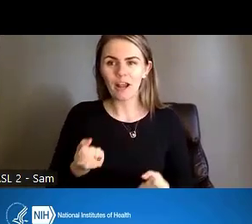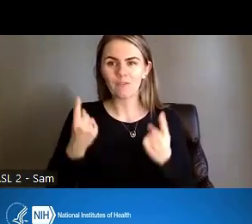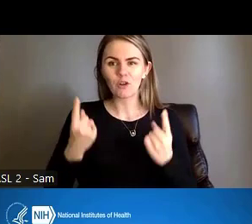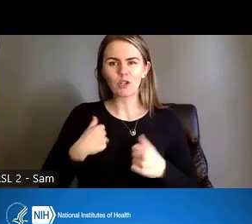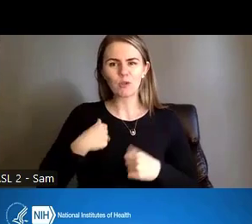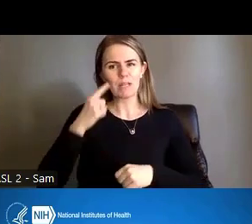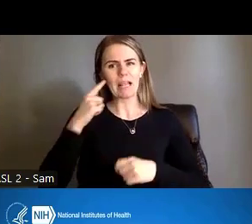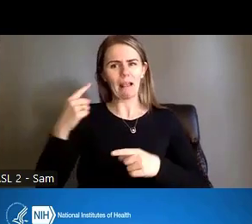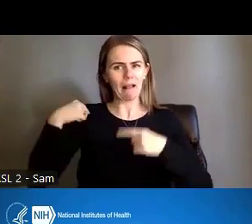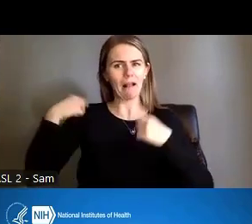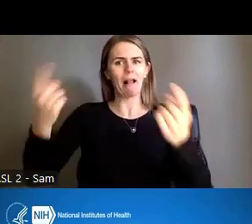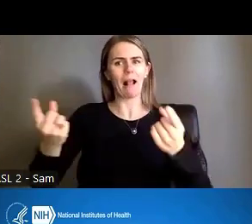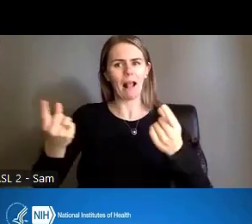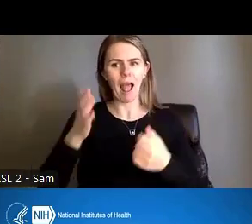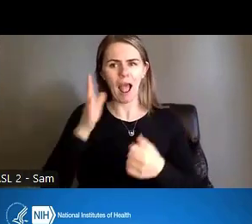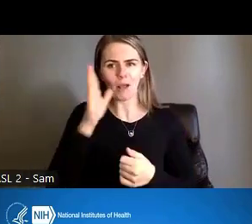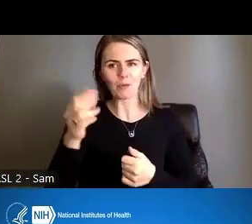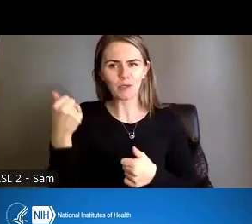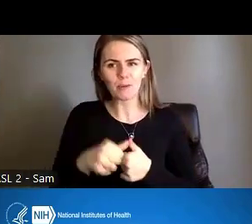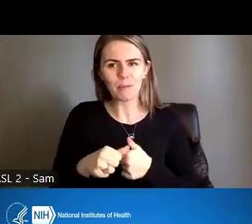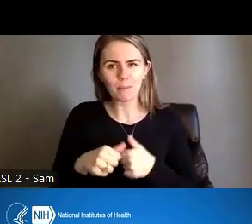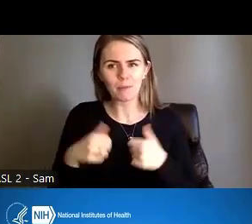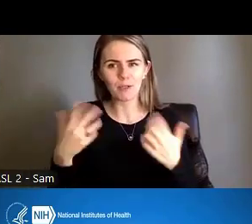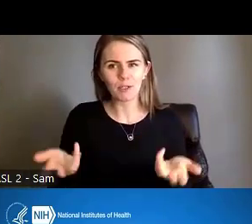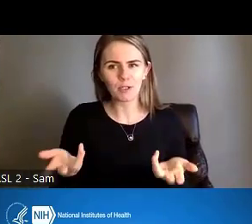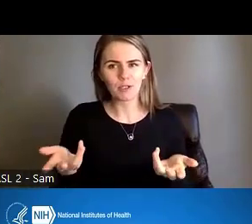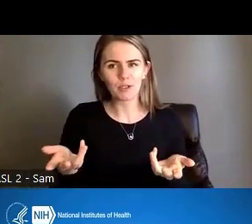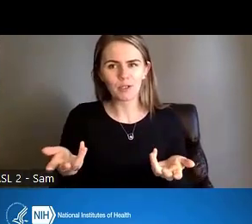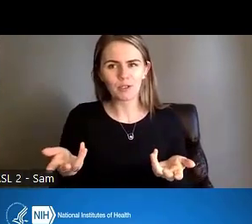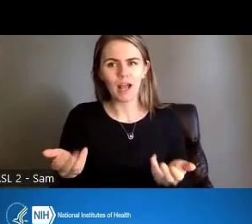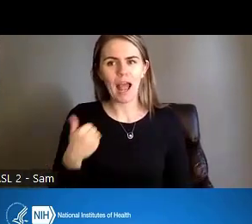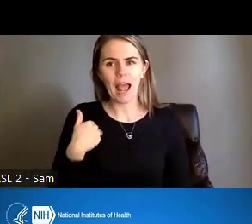I would remember that I have two mute buttons.